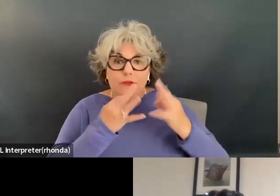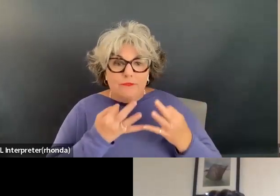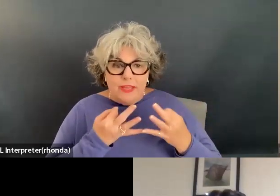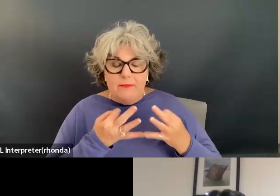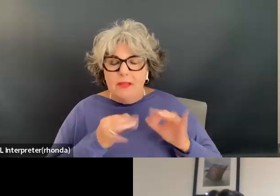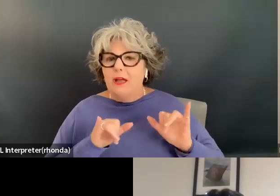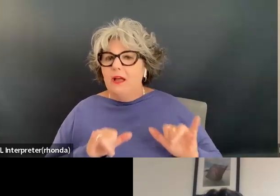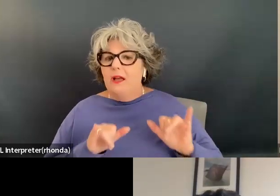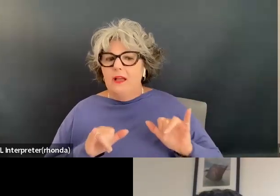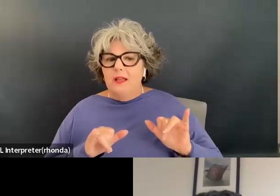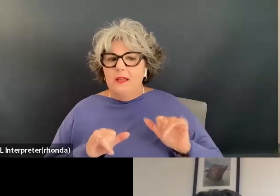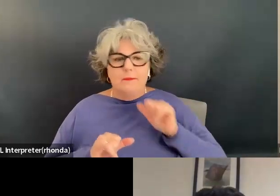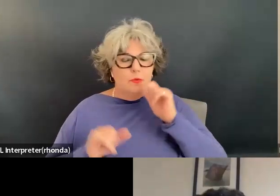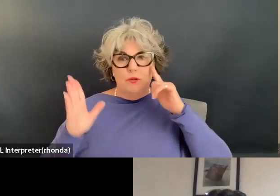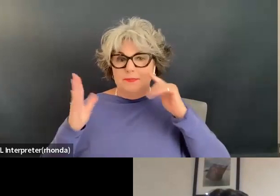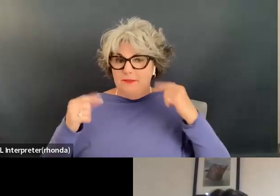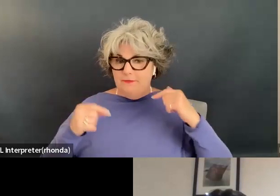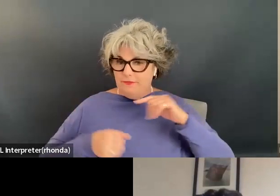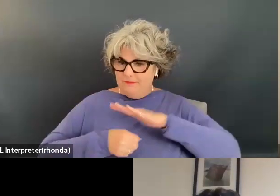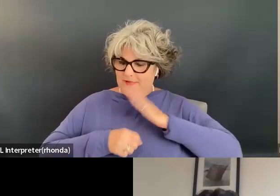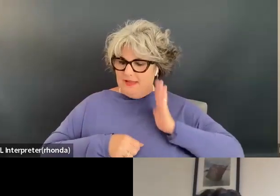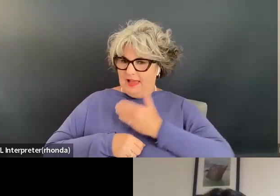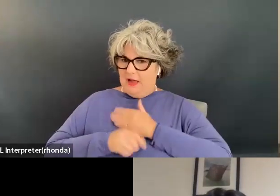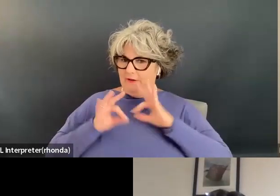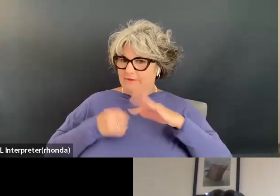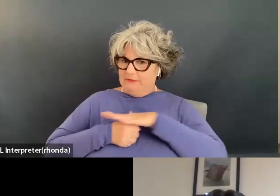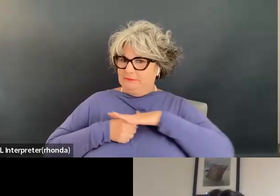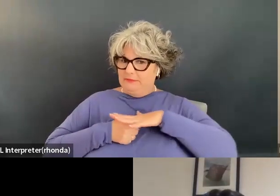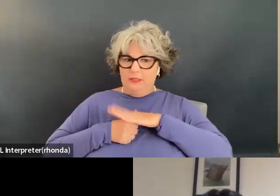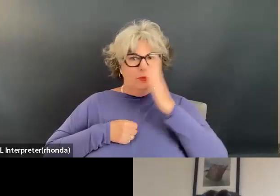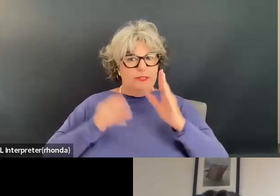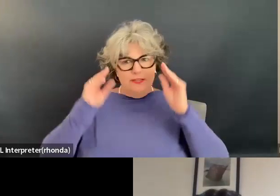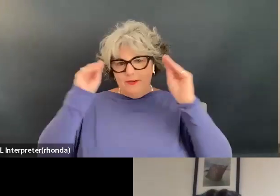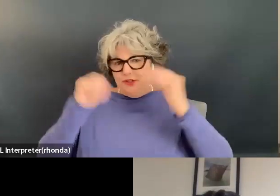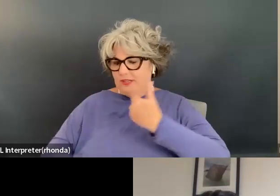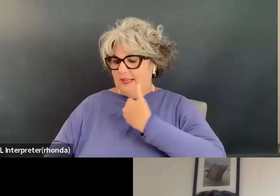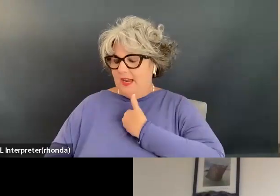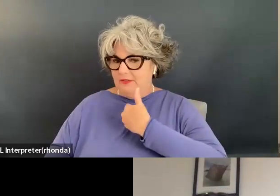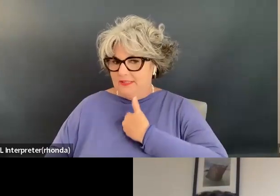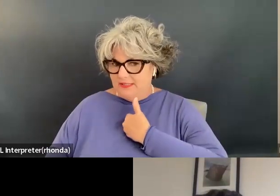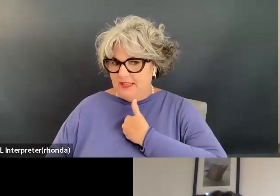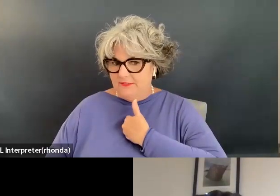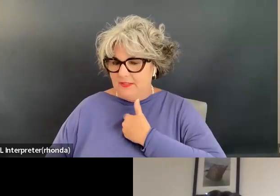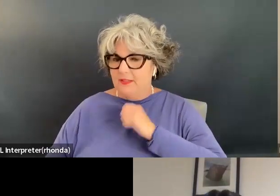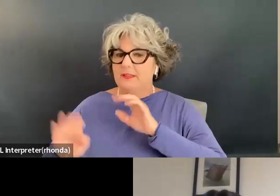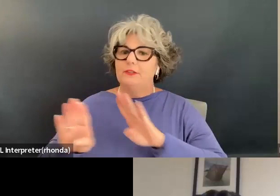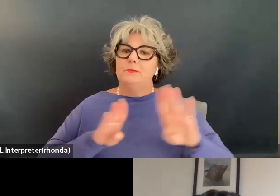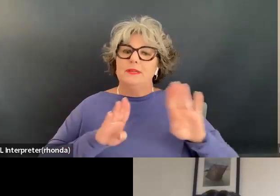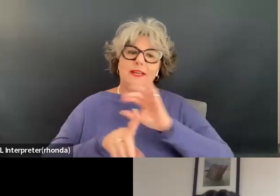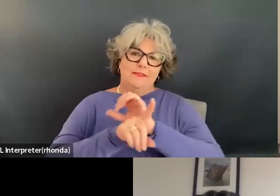Yeah. But we don't expect it from our own family and we never educate ourselves about how to behave in these situations.